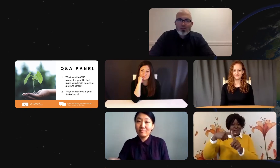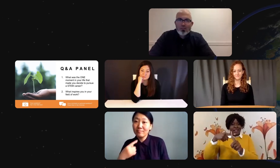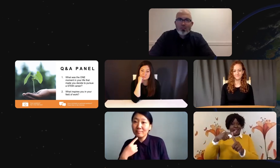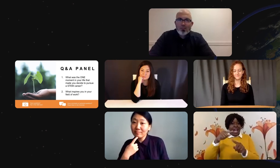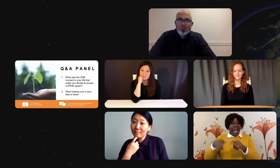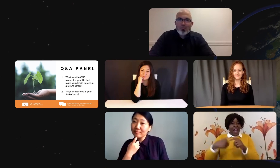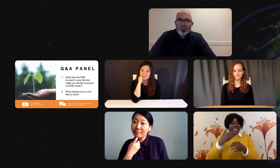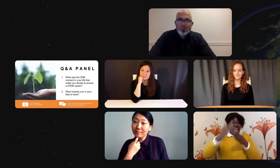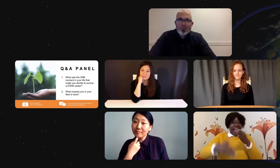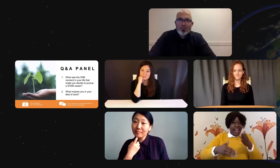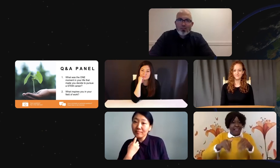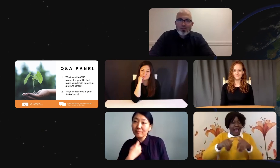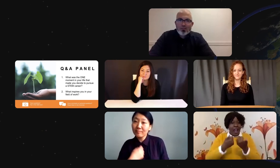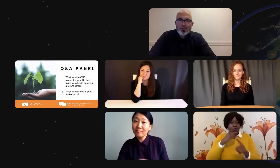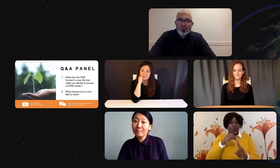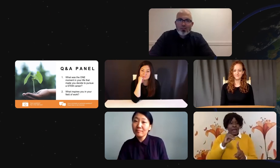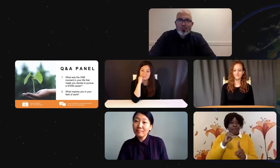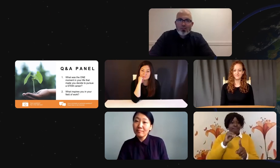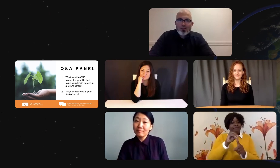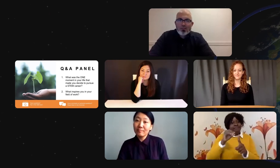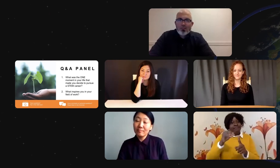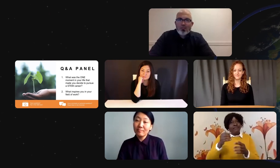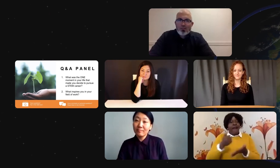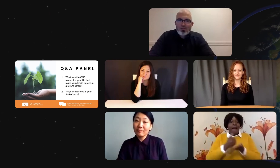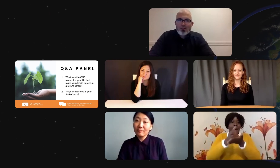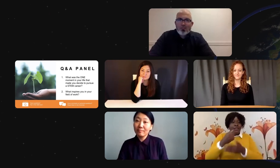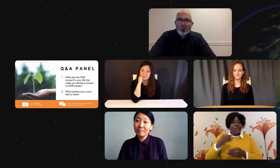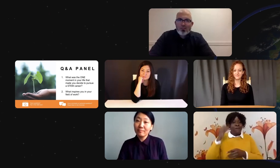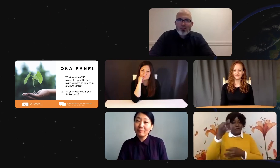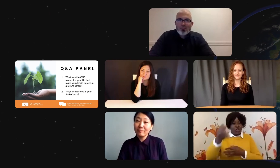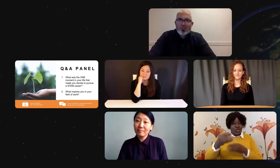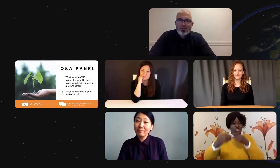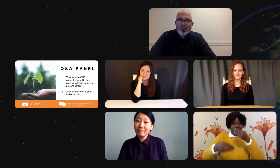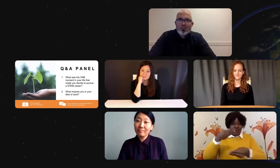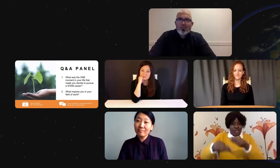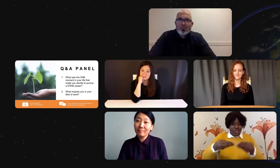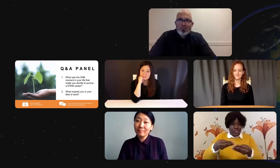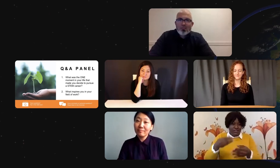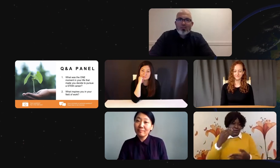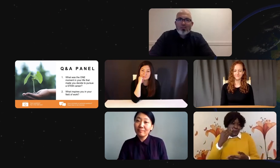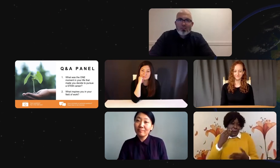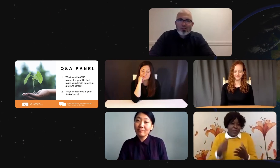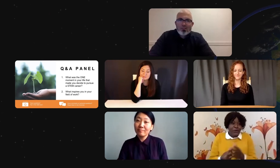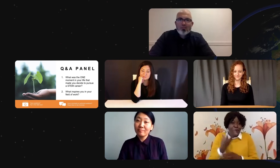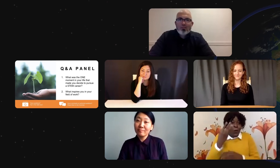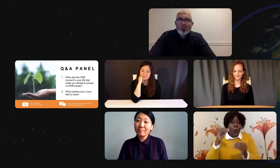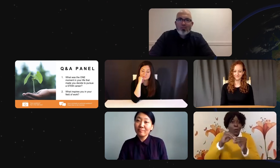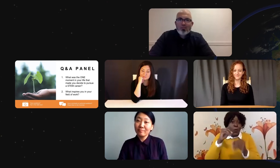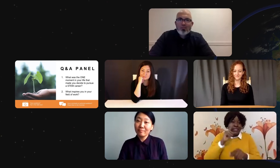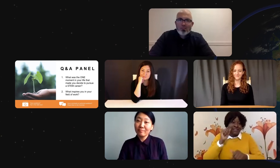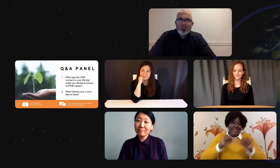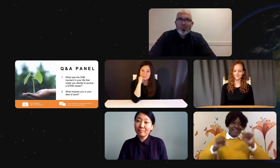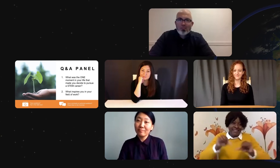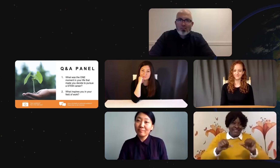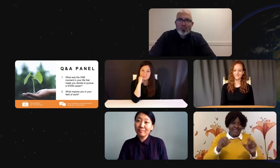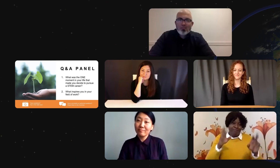Sometimes it's challenging, but I love thinking I can help future generations and grow more